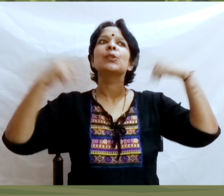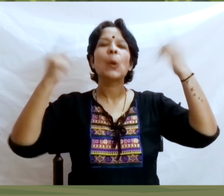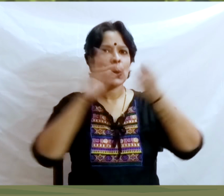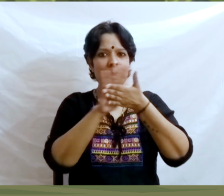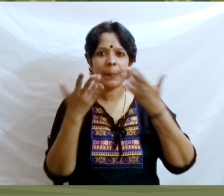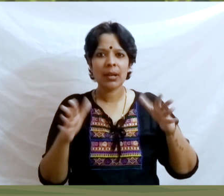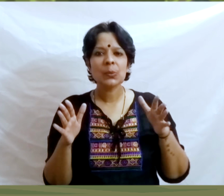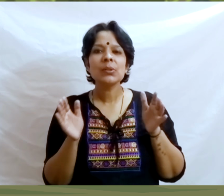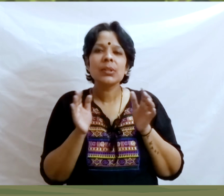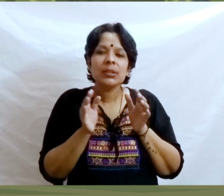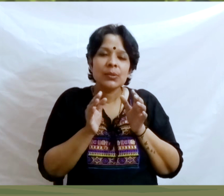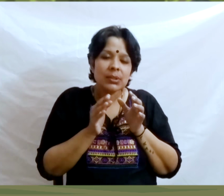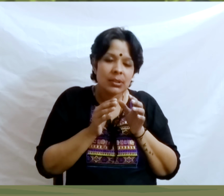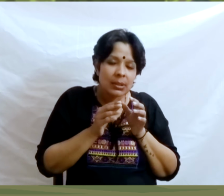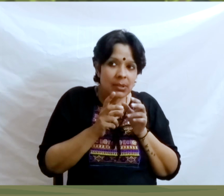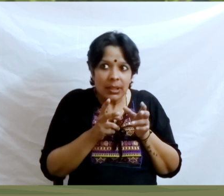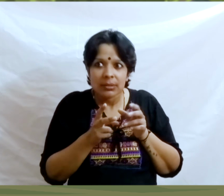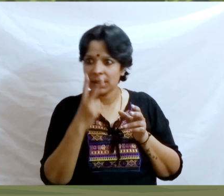he saw the red fox standing down!